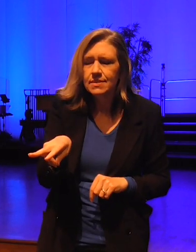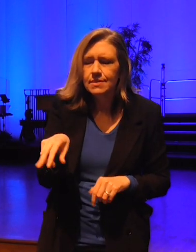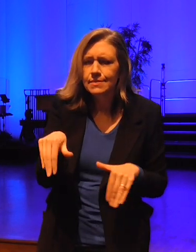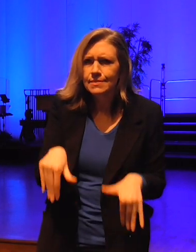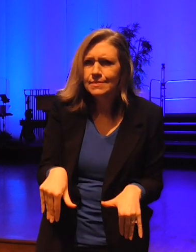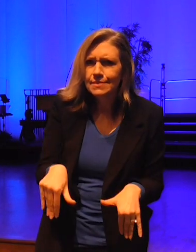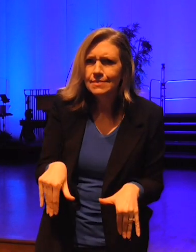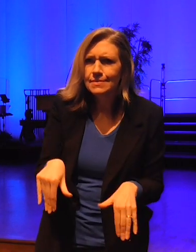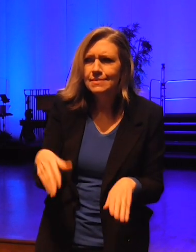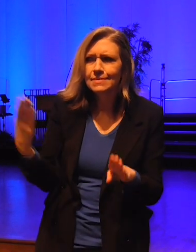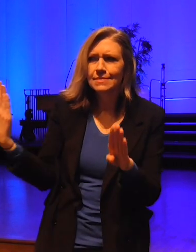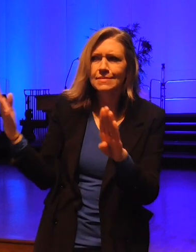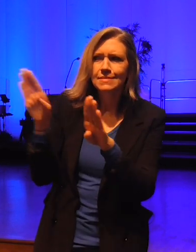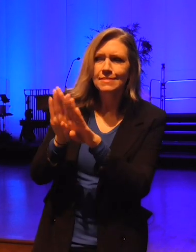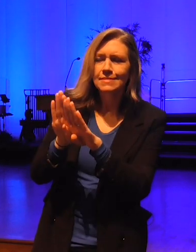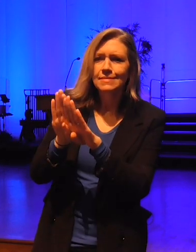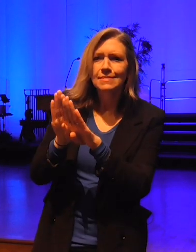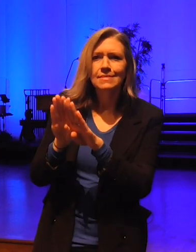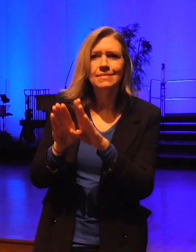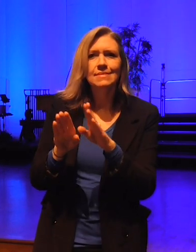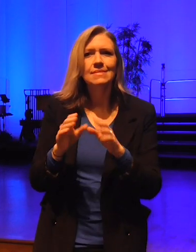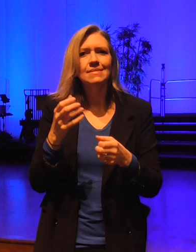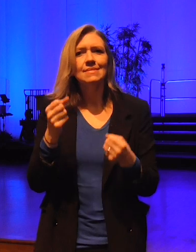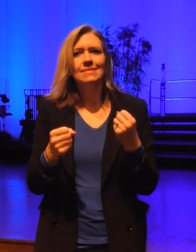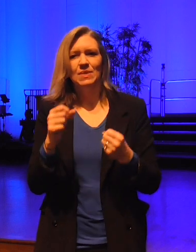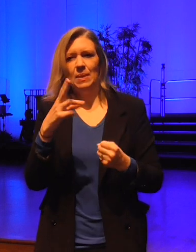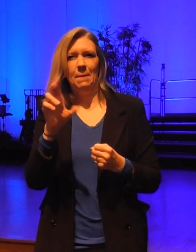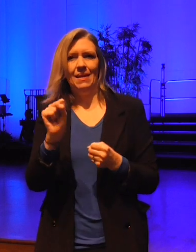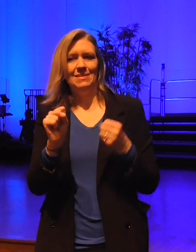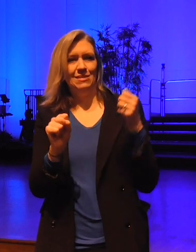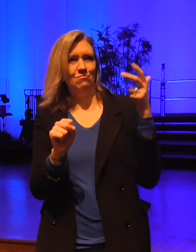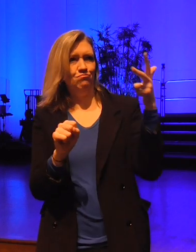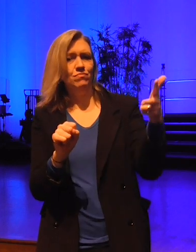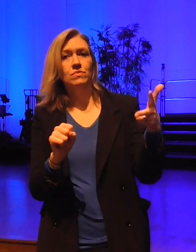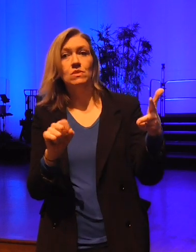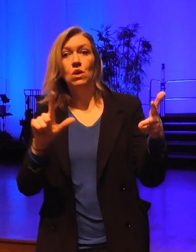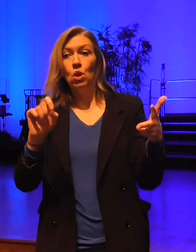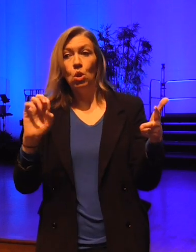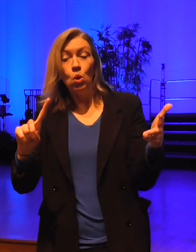closes and the bus is starting to take off and Lloyd grabbs Harry and says what are you thinking